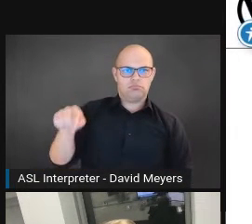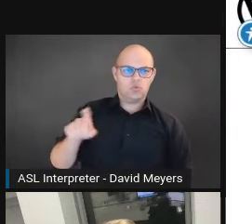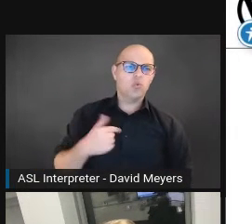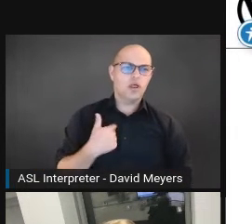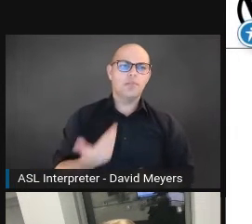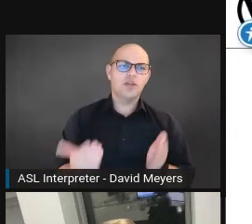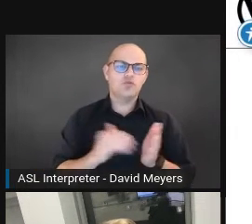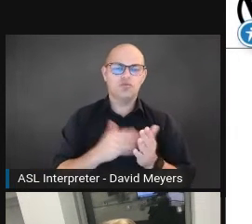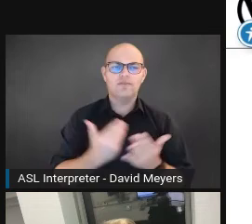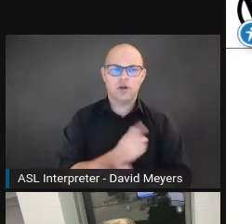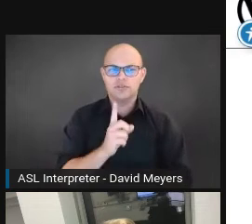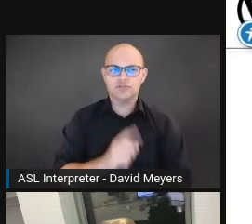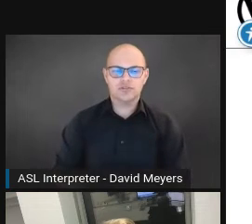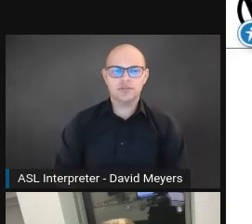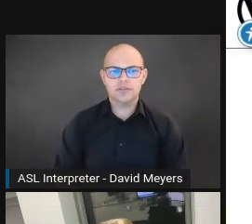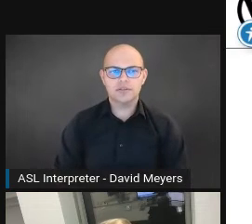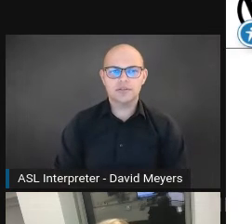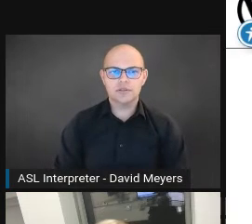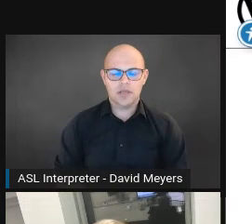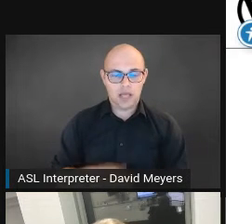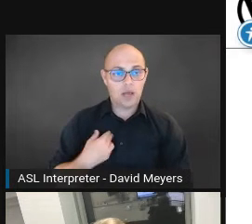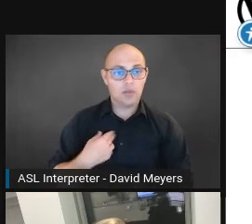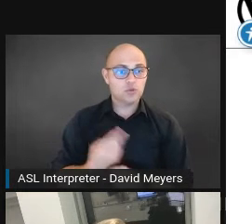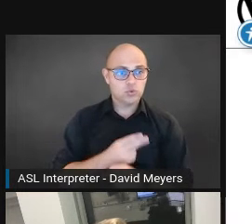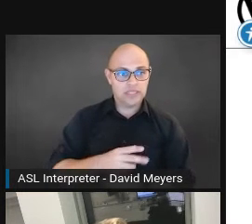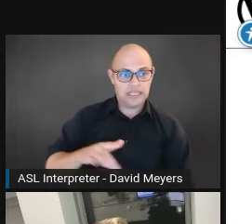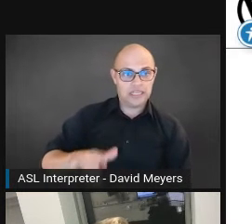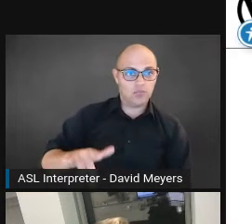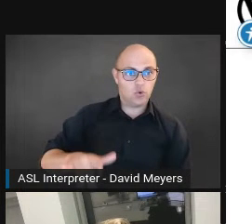I'm only using the keyboard, and actually, I'm clicking